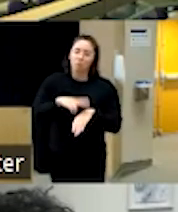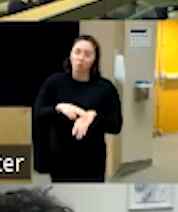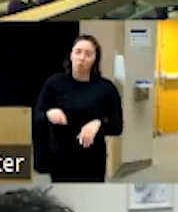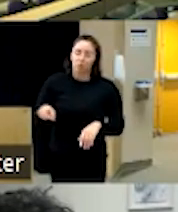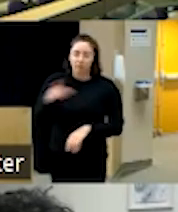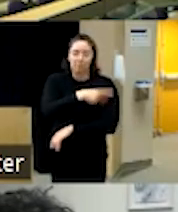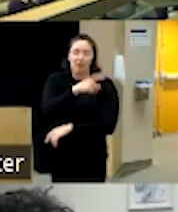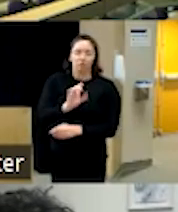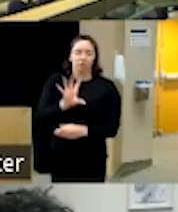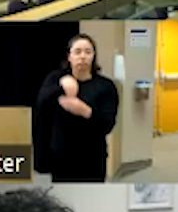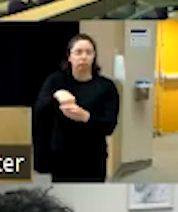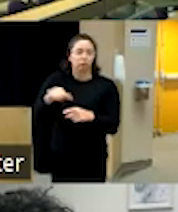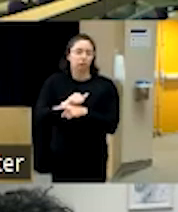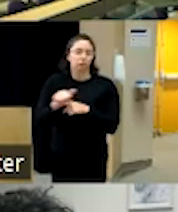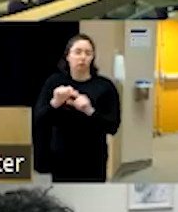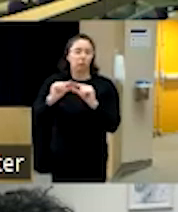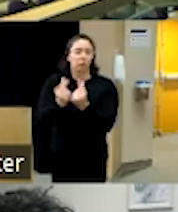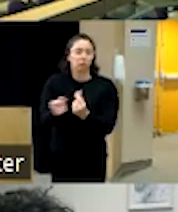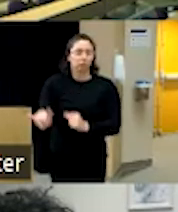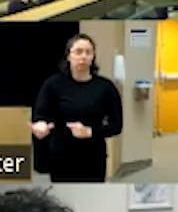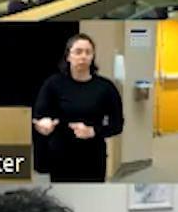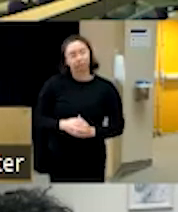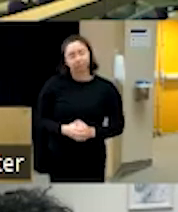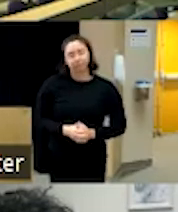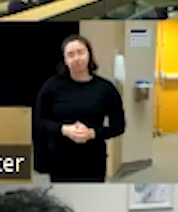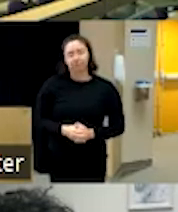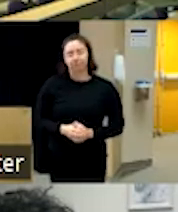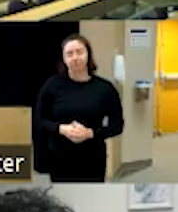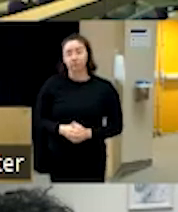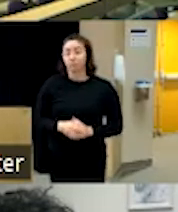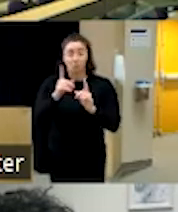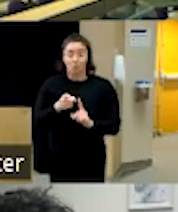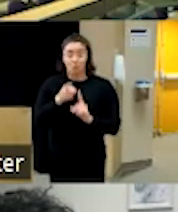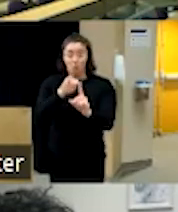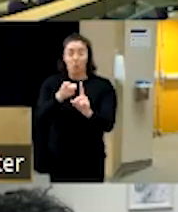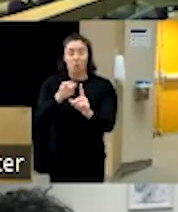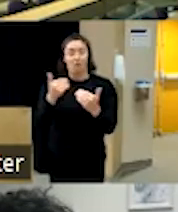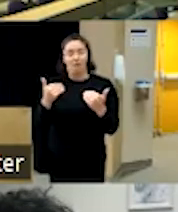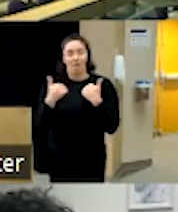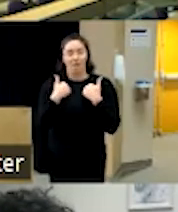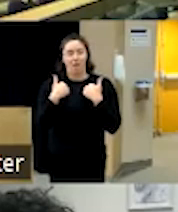participate in the training groups and what the goal is to have the right level of Fitness less